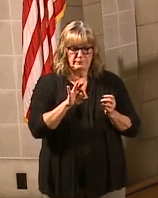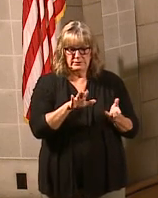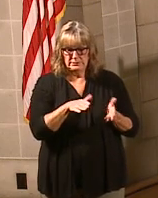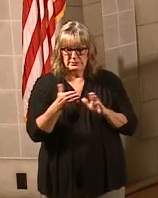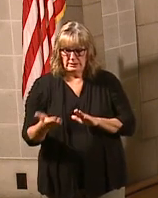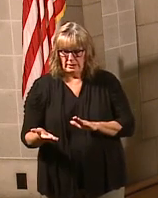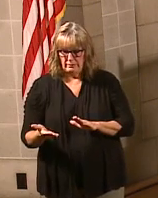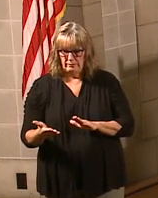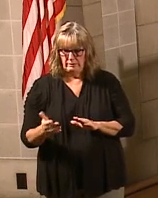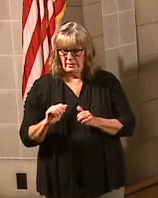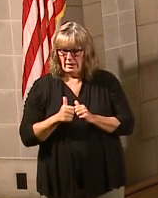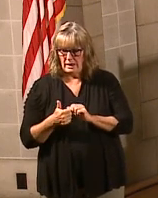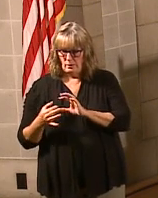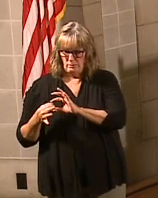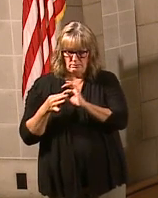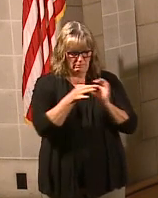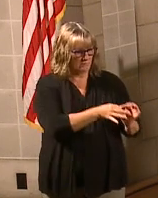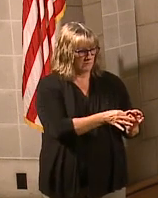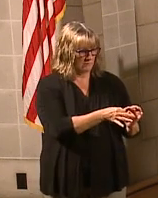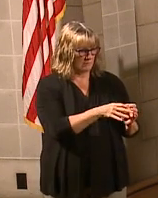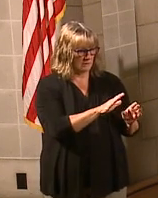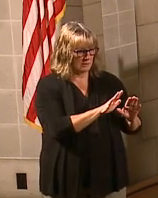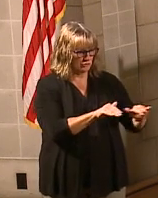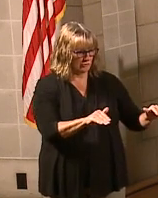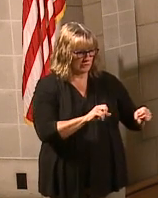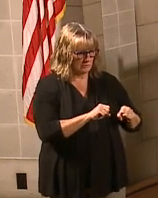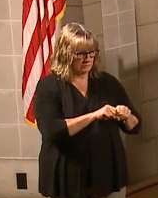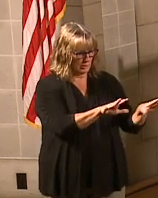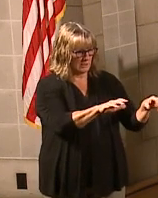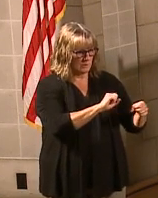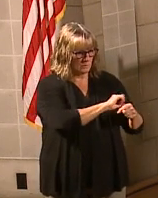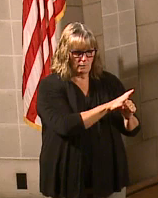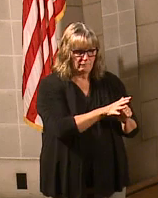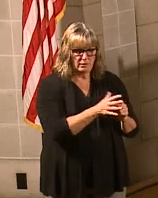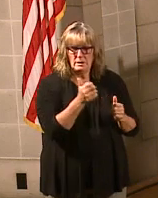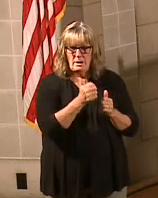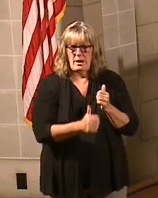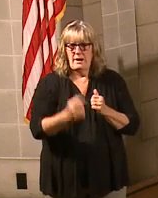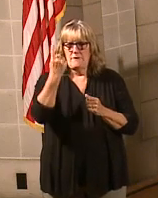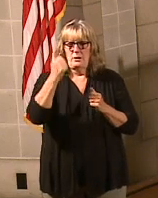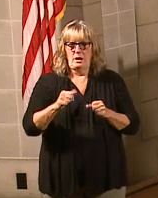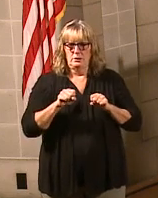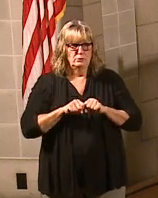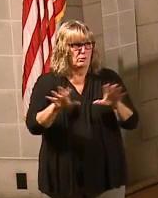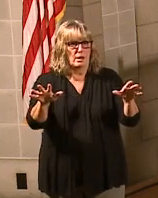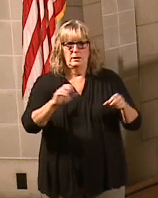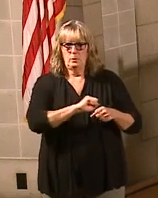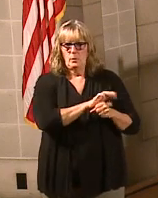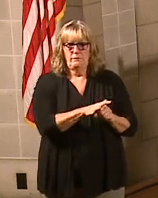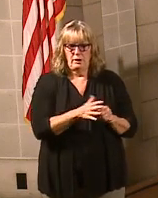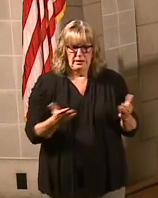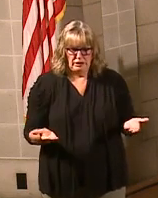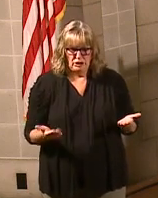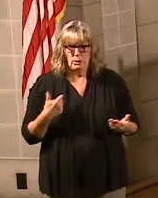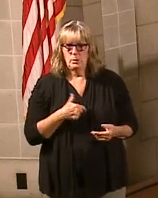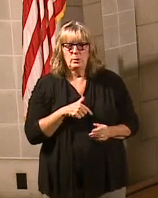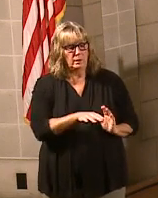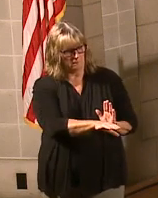THAT'S MY QUESTION. SO FRED'S ASKING IF THE NUMBER